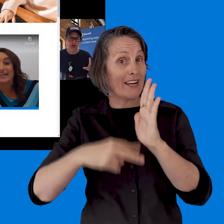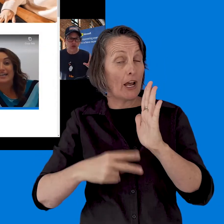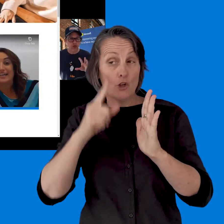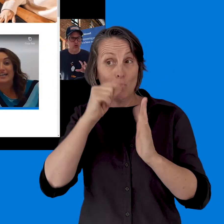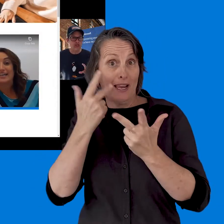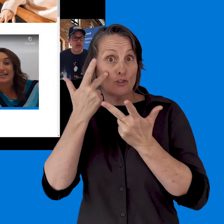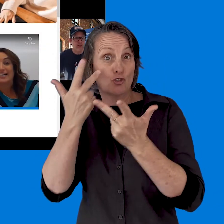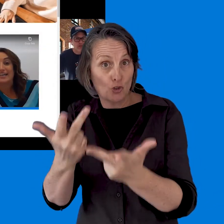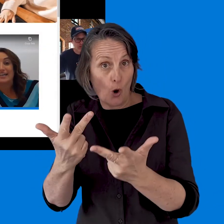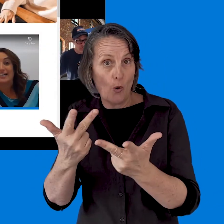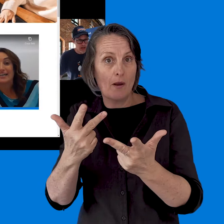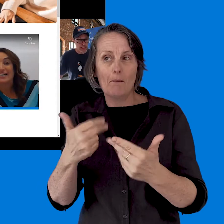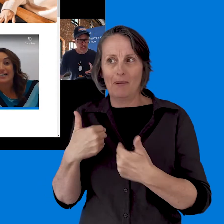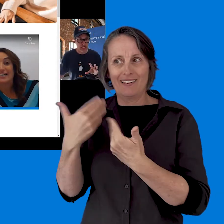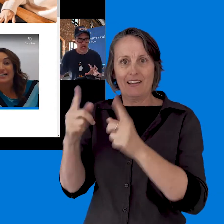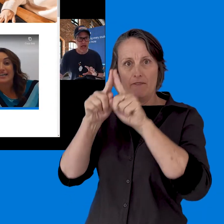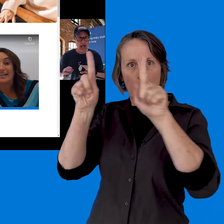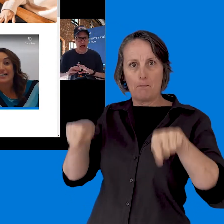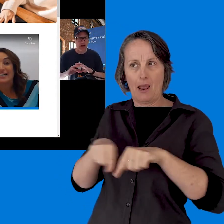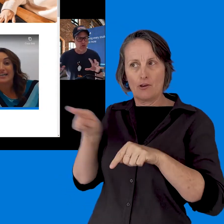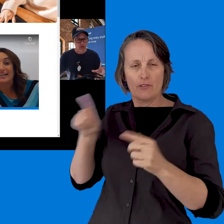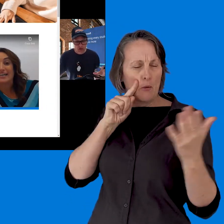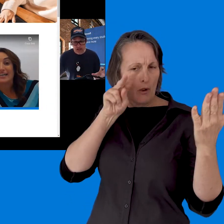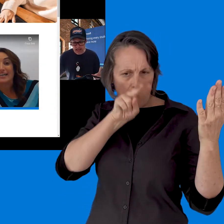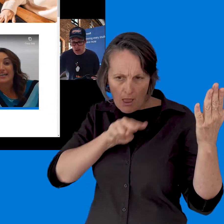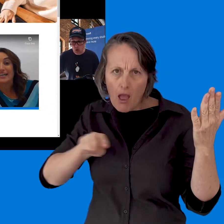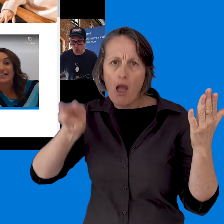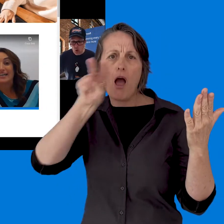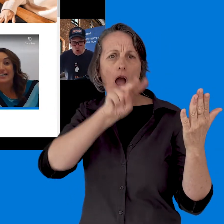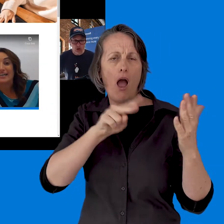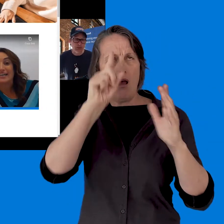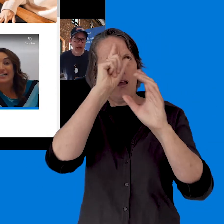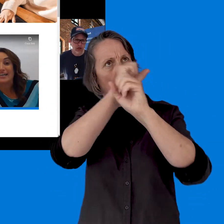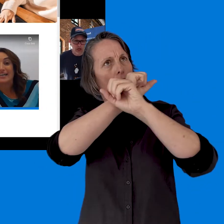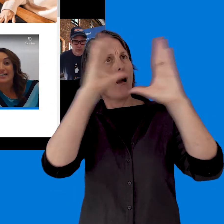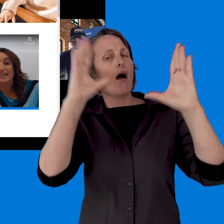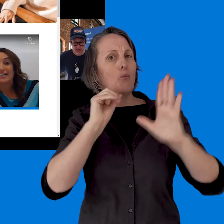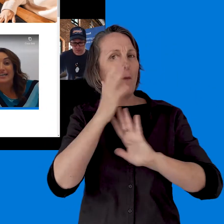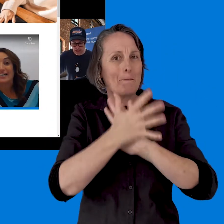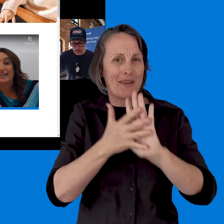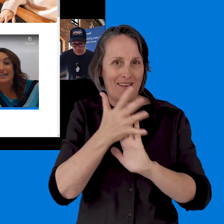but you can also give them this page here, and they will find out all about immersive reader.